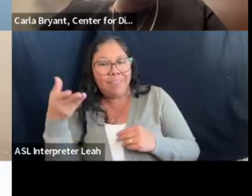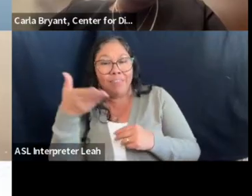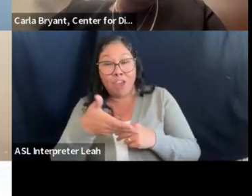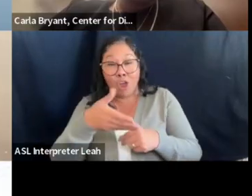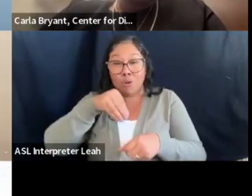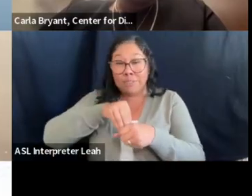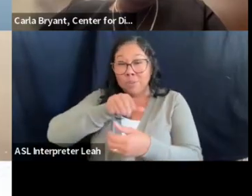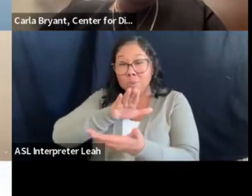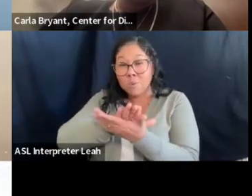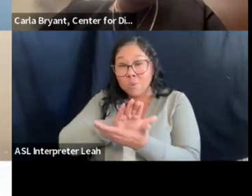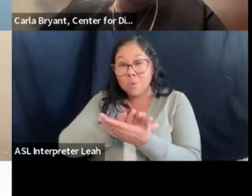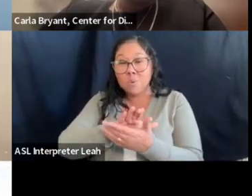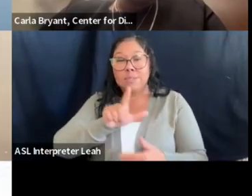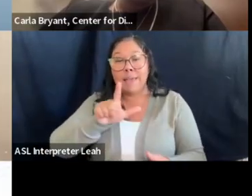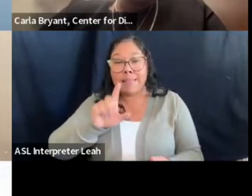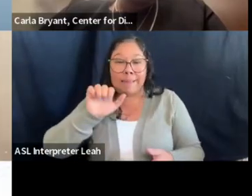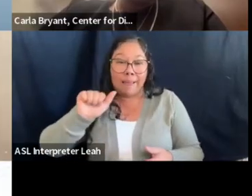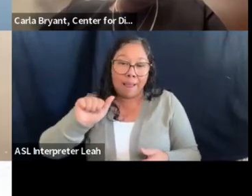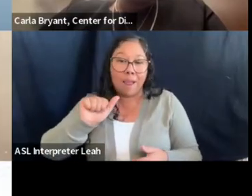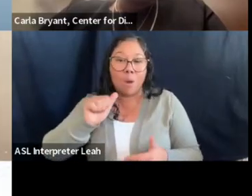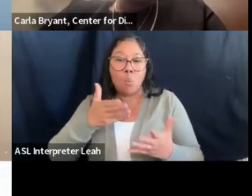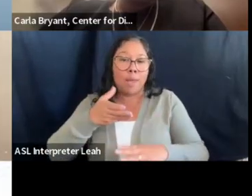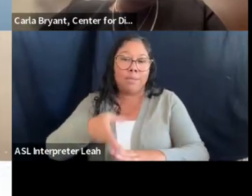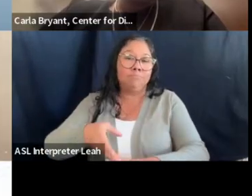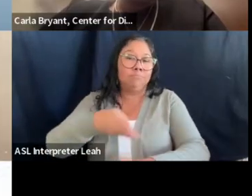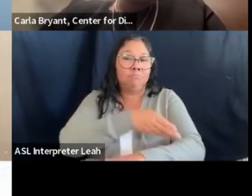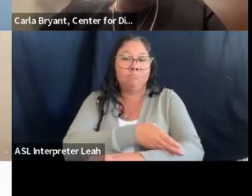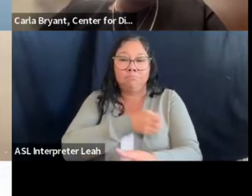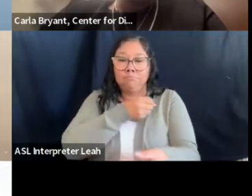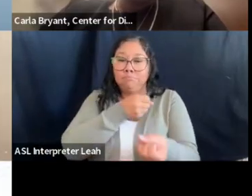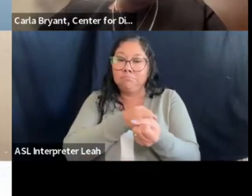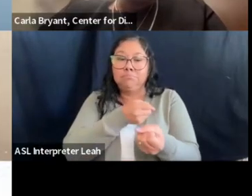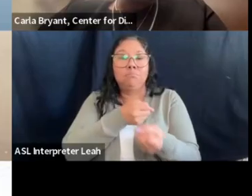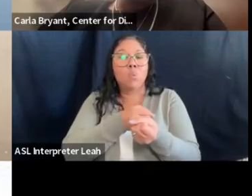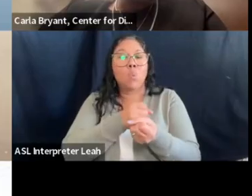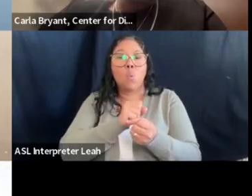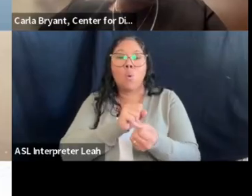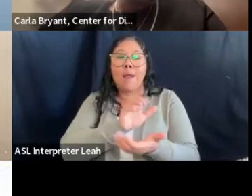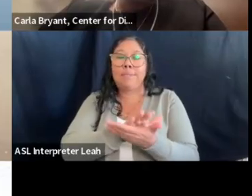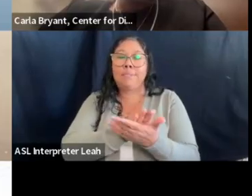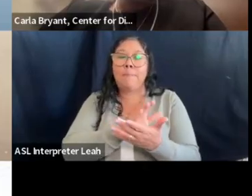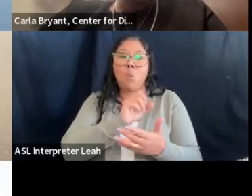increased or academic or social outcomes for black students? And we'll be starting with